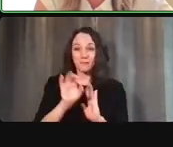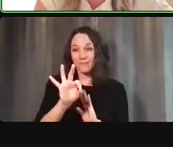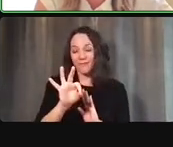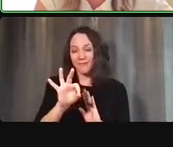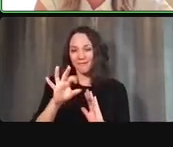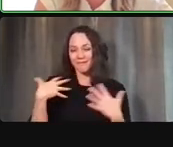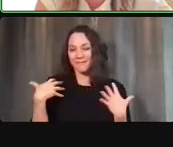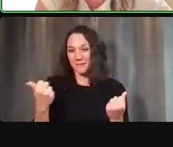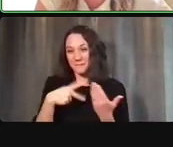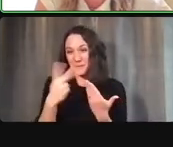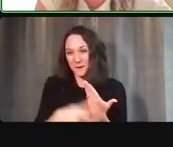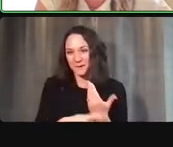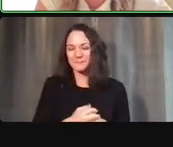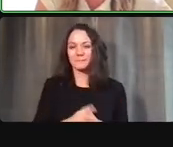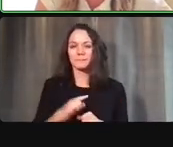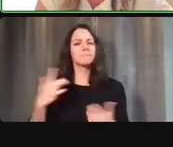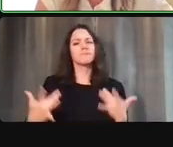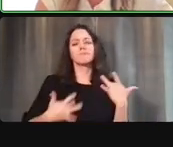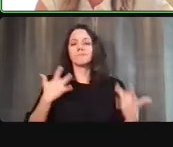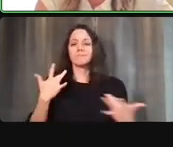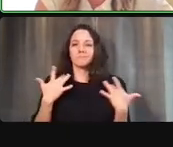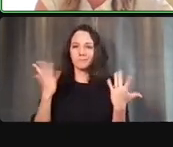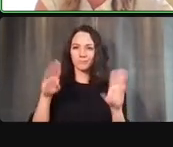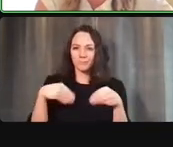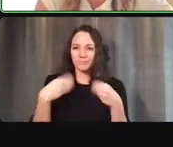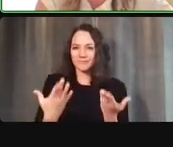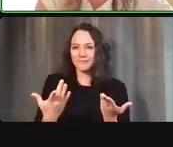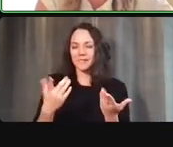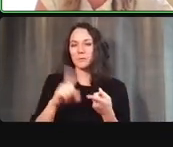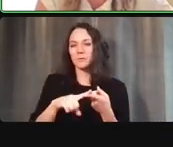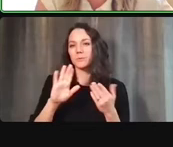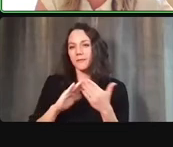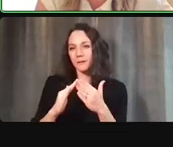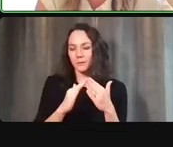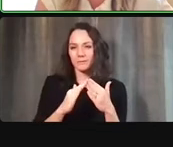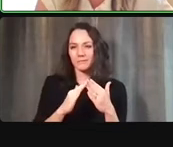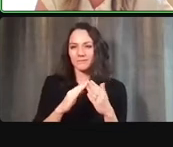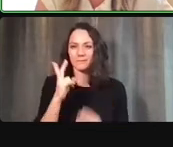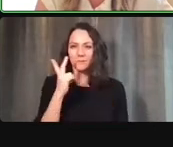able to offer this to our community and to see how well it has supported